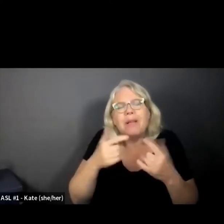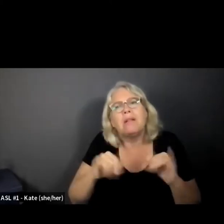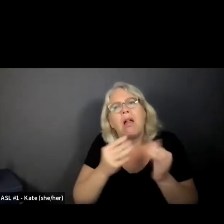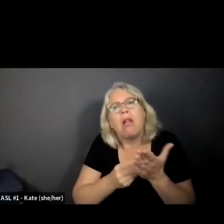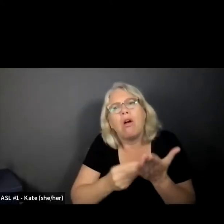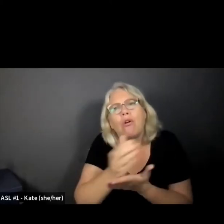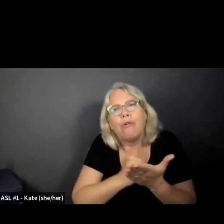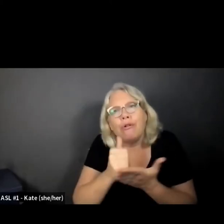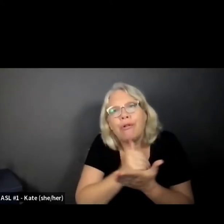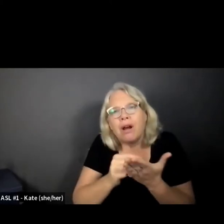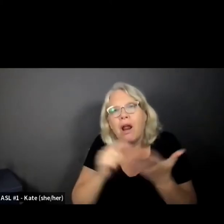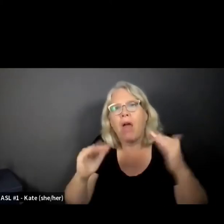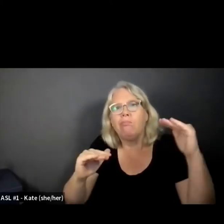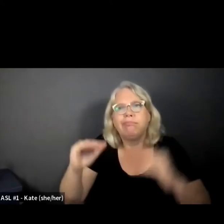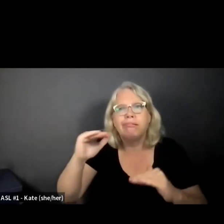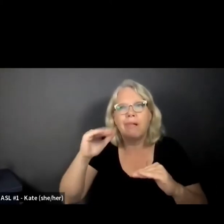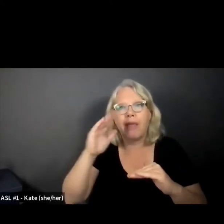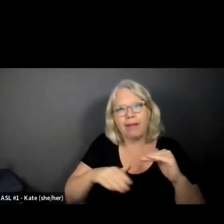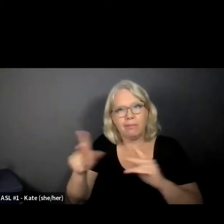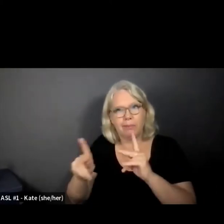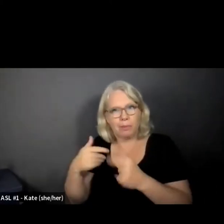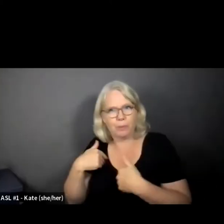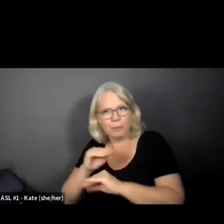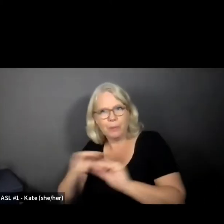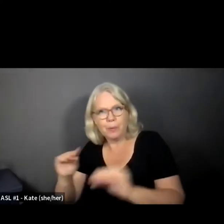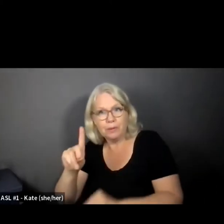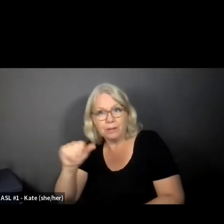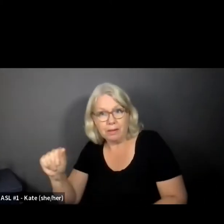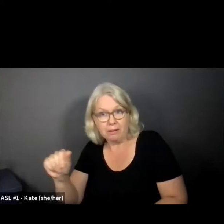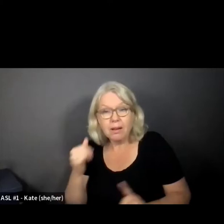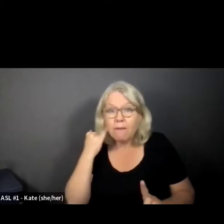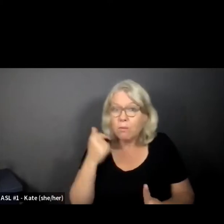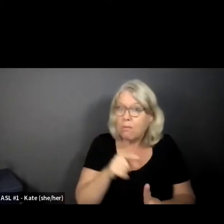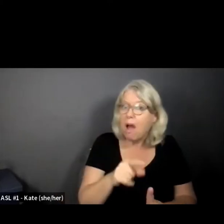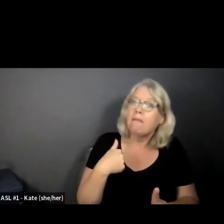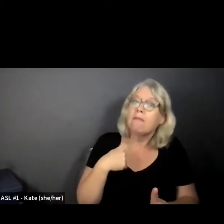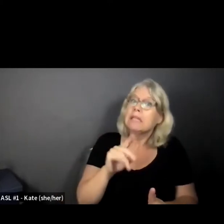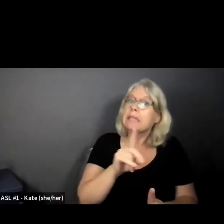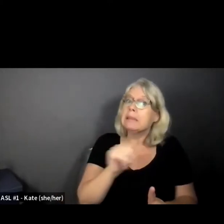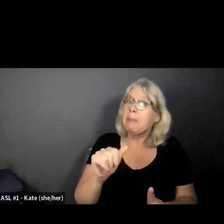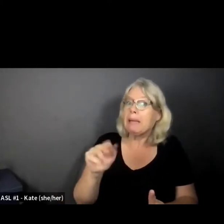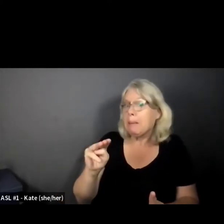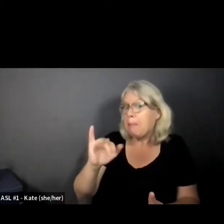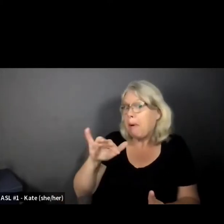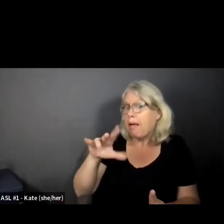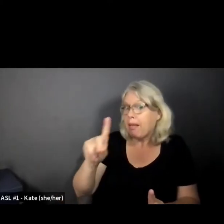IF MILDLY DISABLED, THEY WILL EARN 12% LESS.